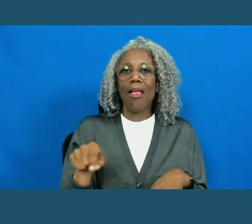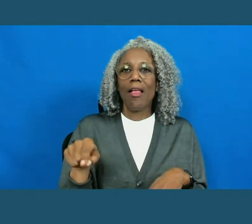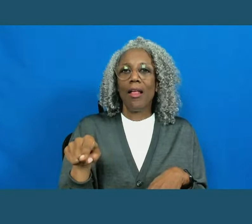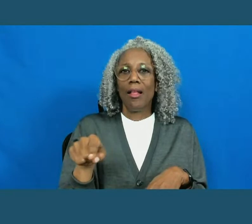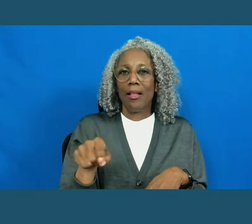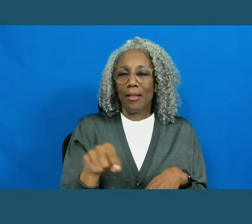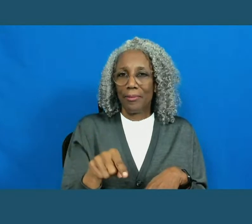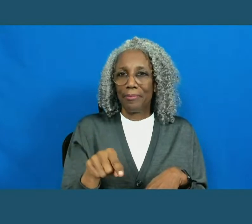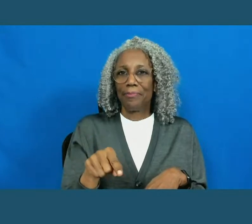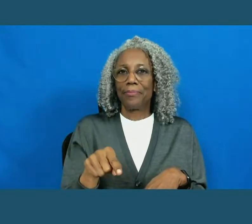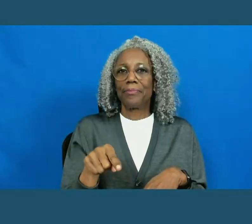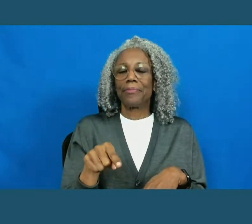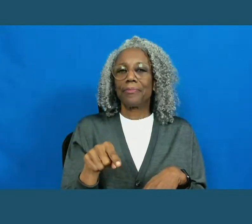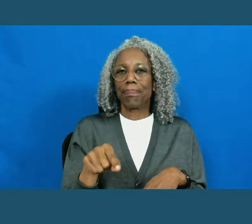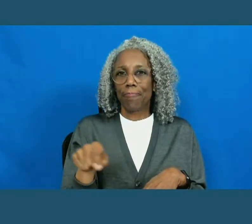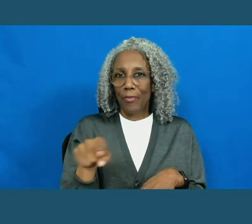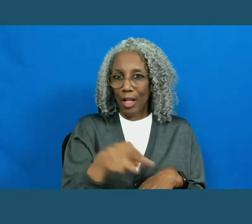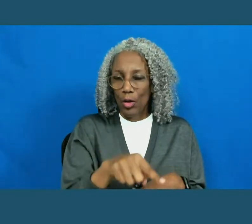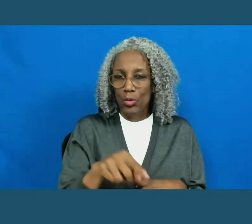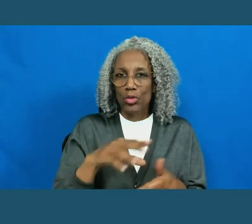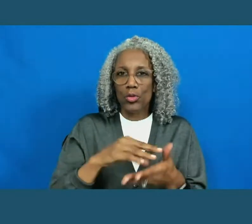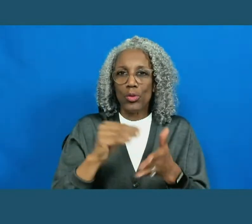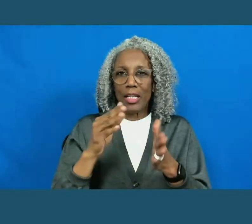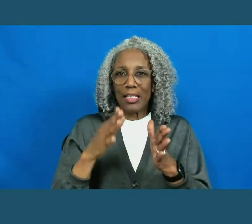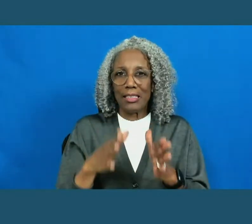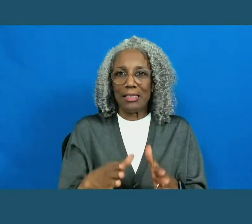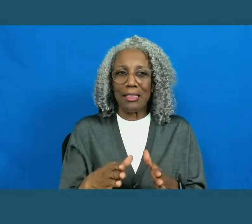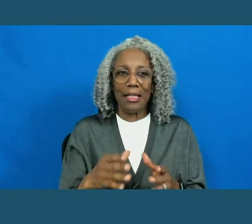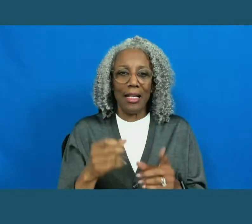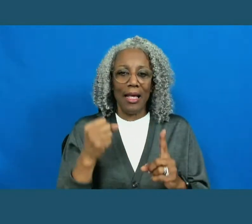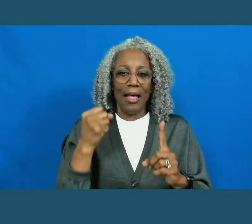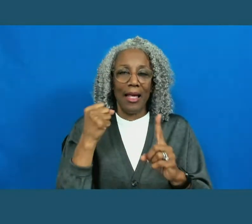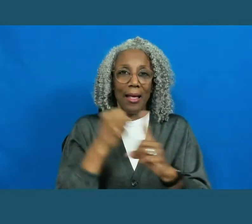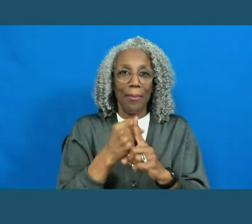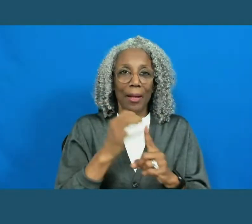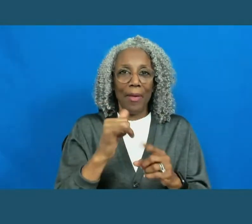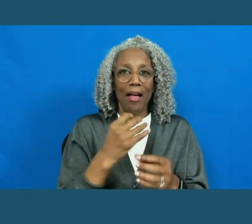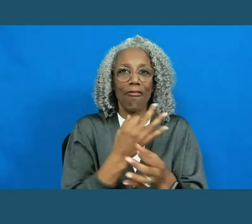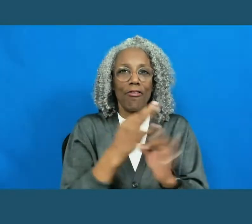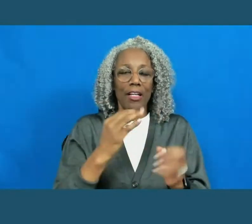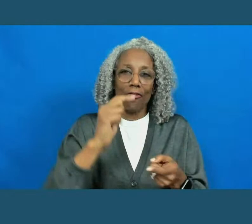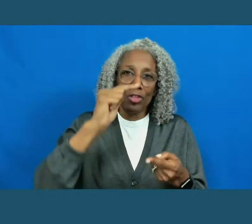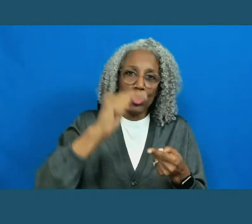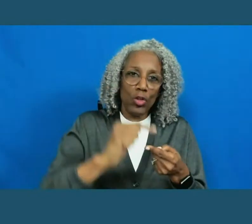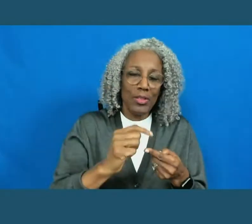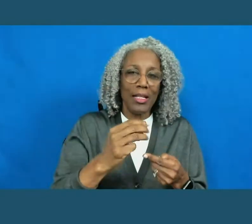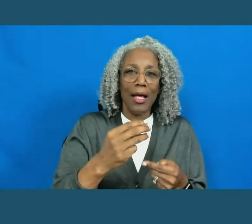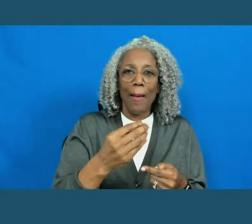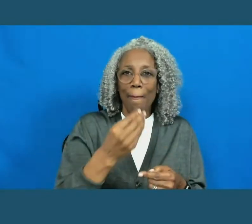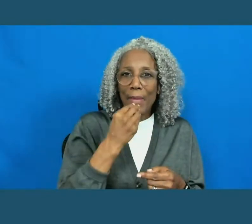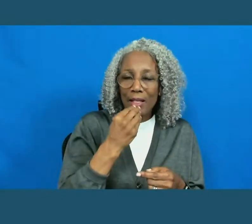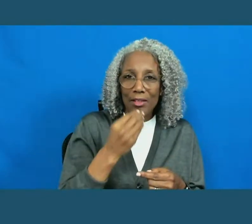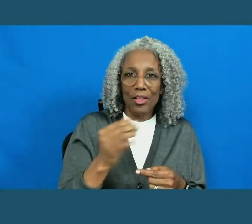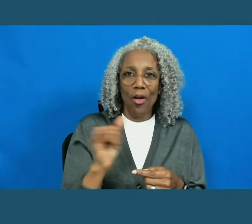kindergarten, 1st and 2nd grade, according to their data. Um